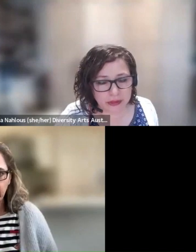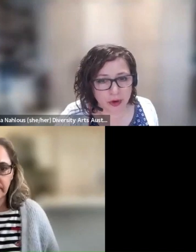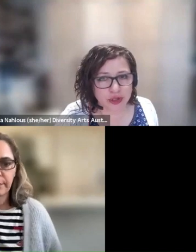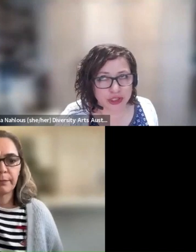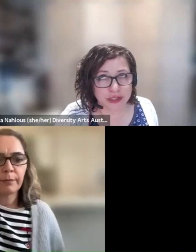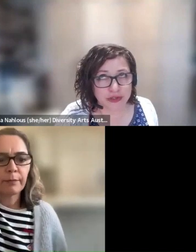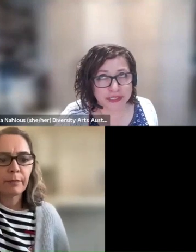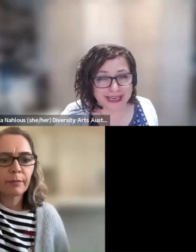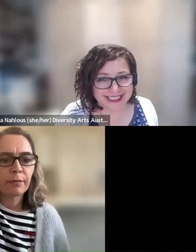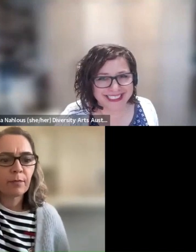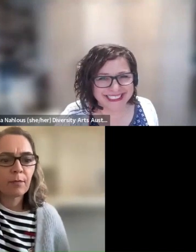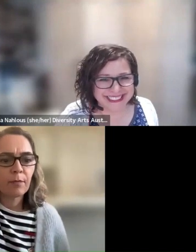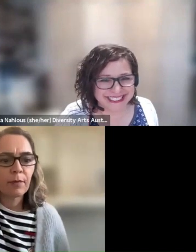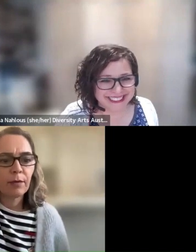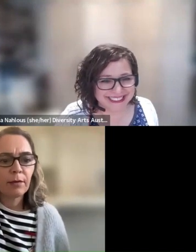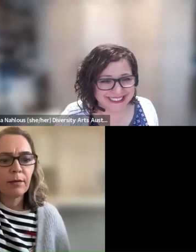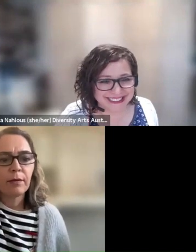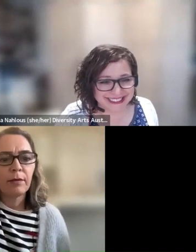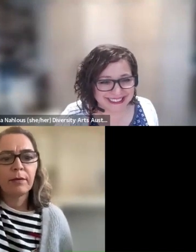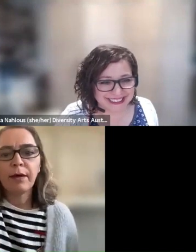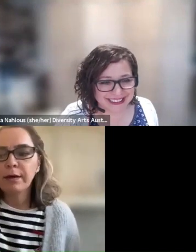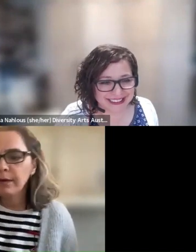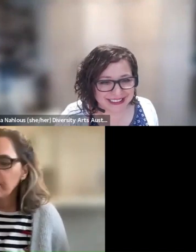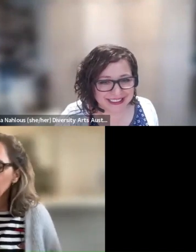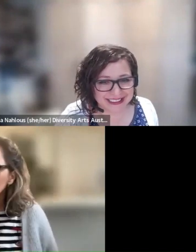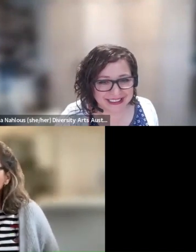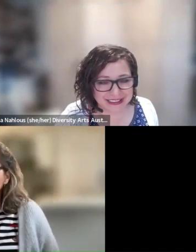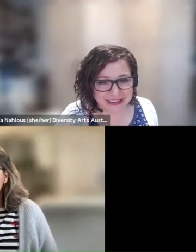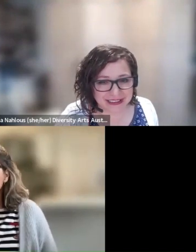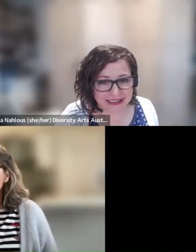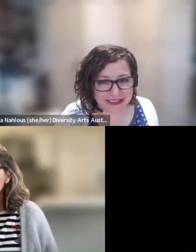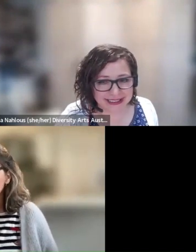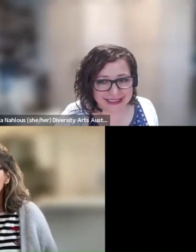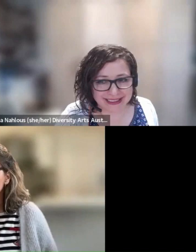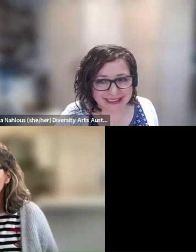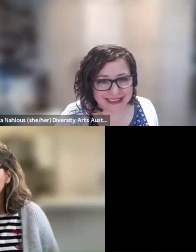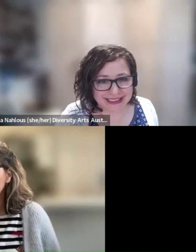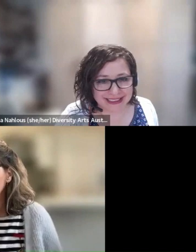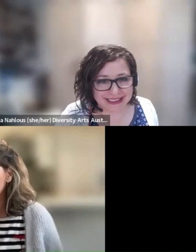Approach approaches I should say? I feel like this is both